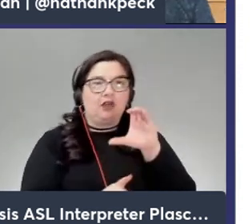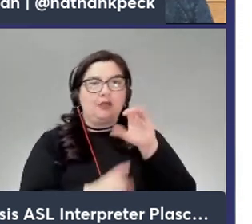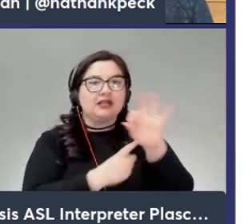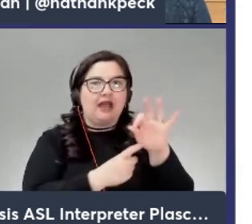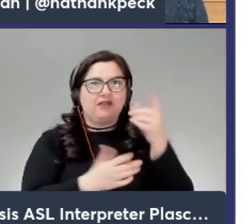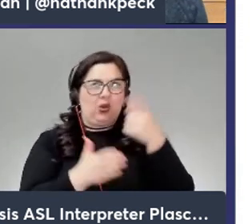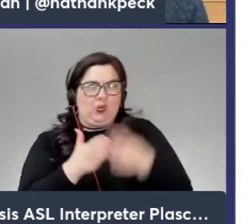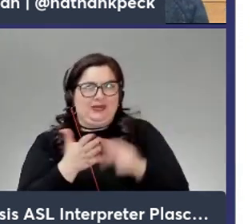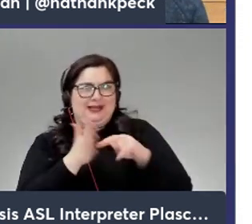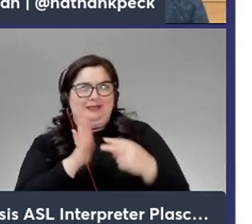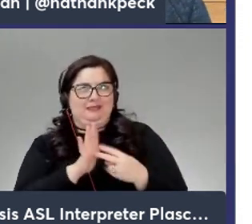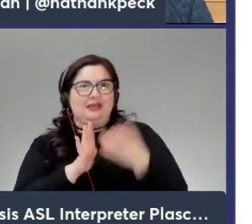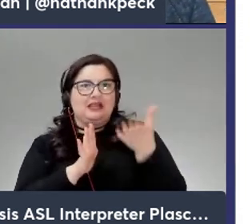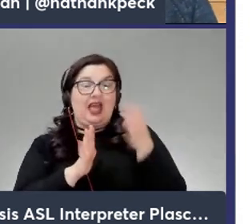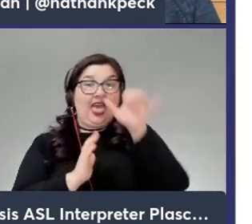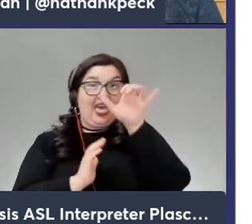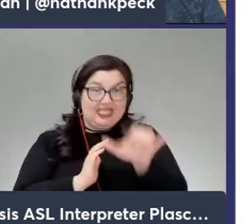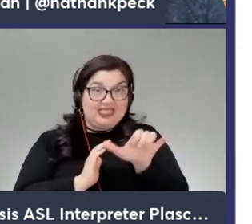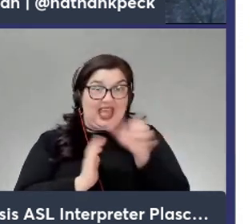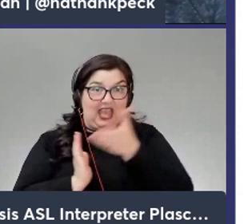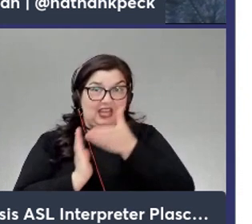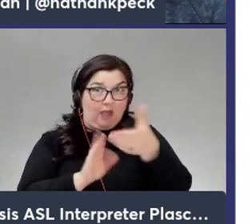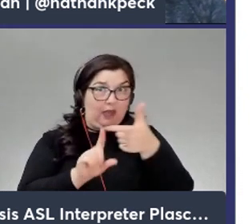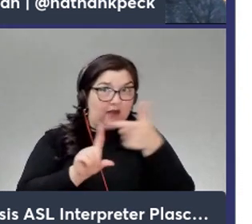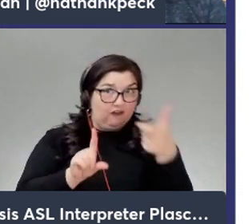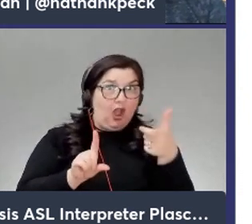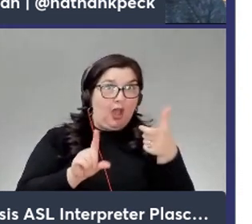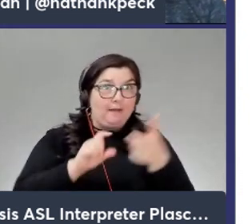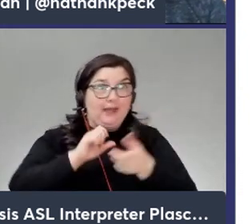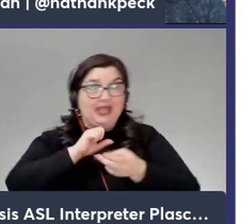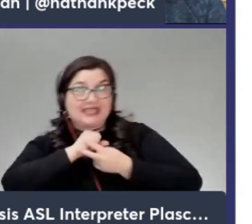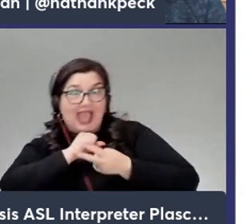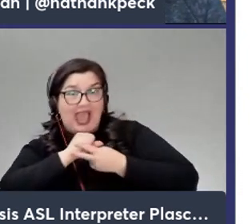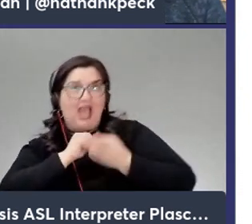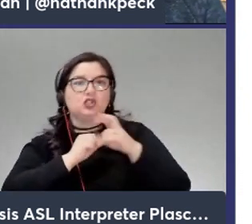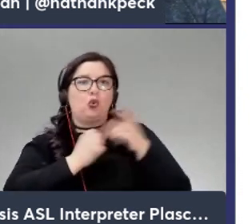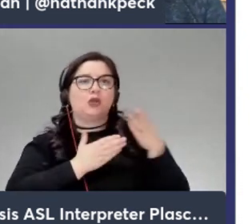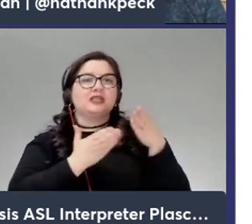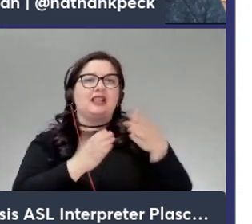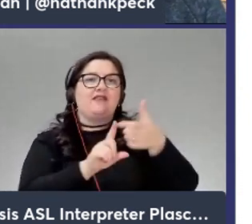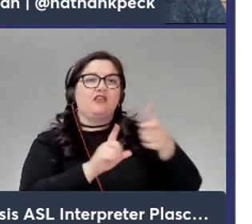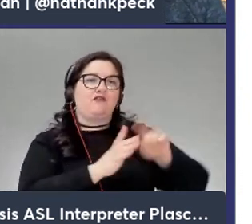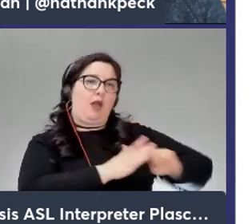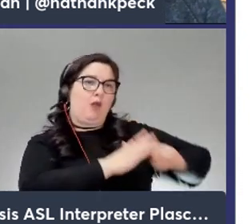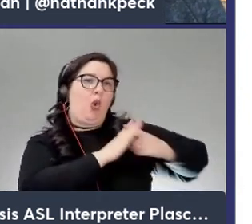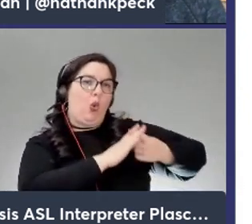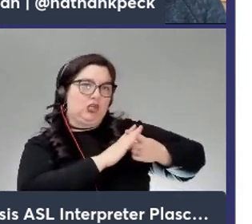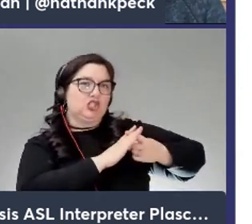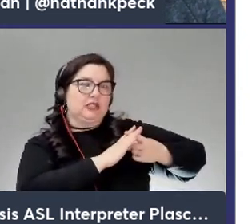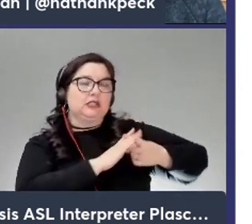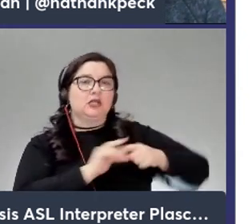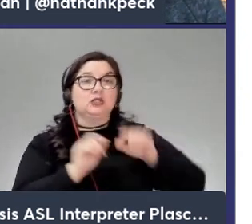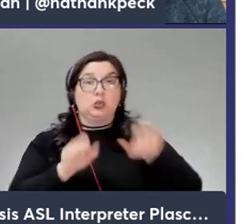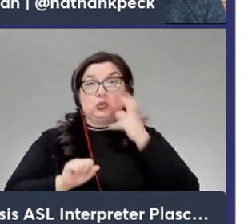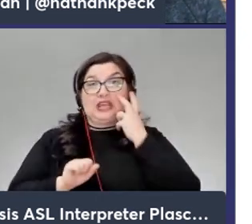was this object delivered from cache or was it delivered from the Origin? And we see right now that we are loading this